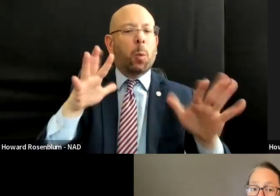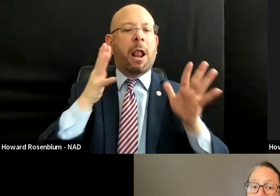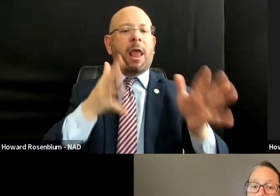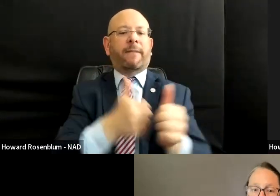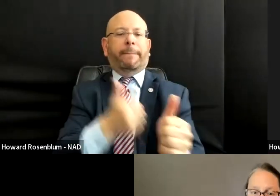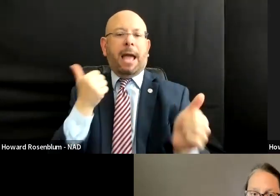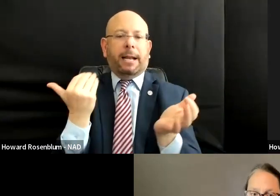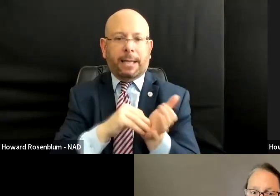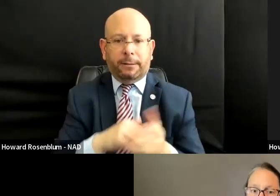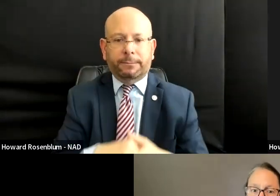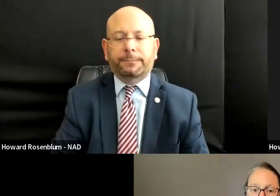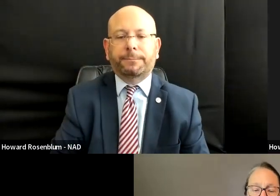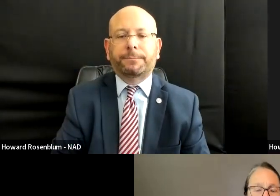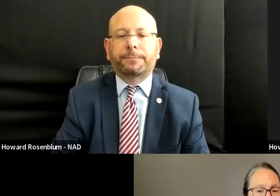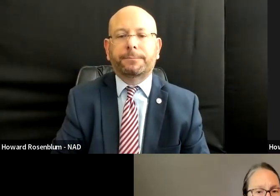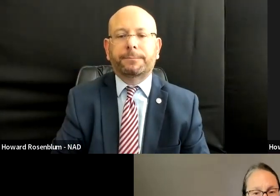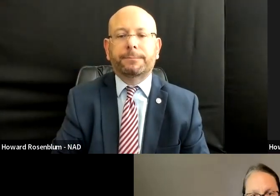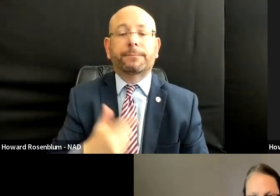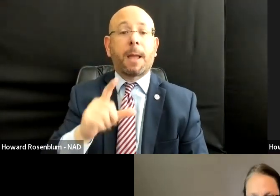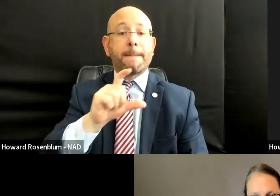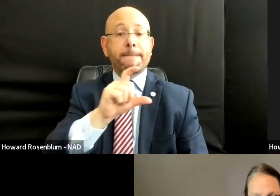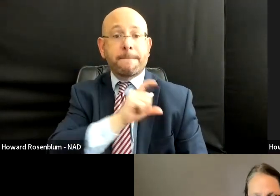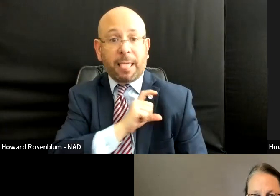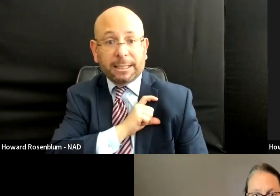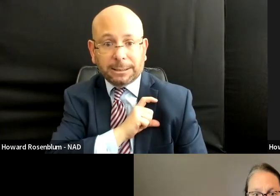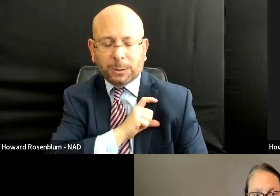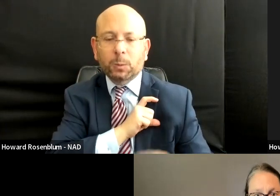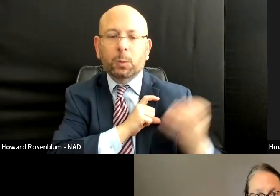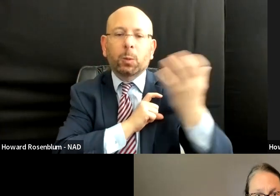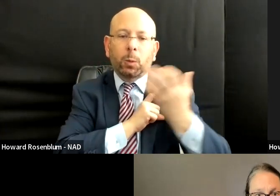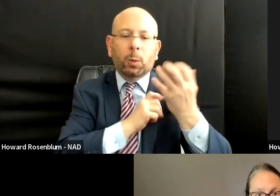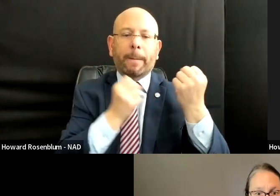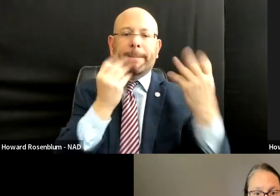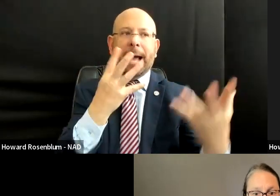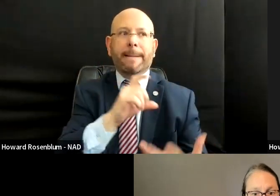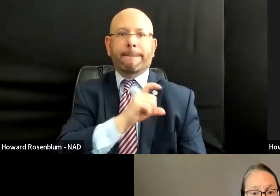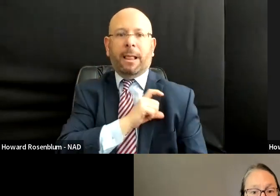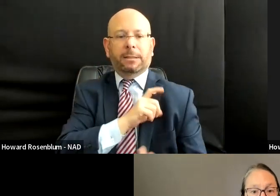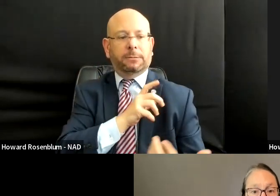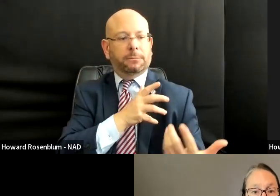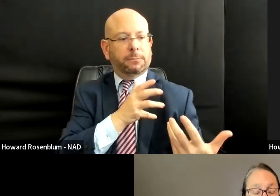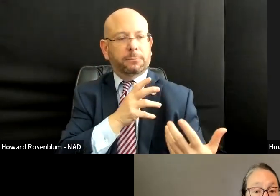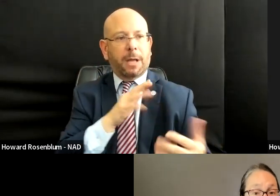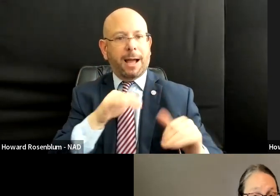for the Deaf community. Technology, dell Technology,